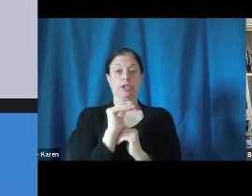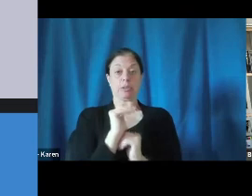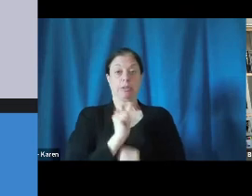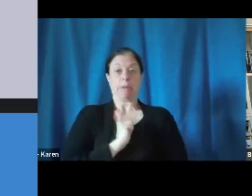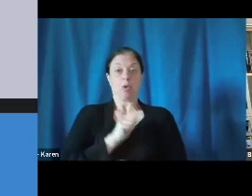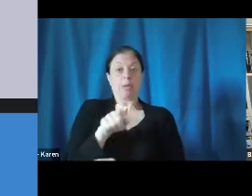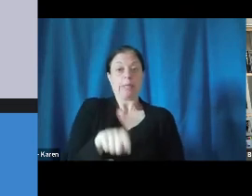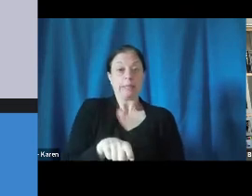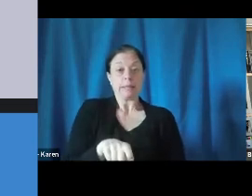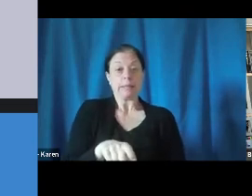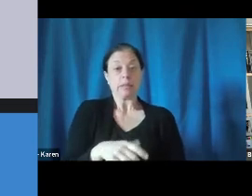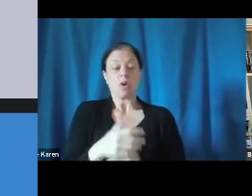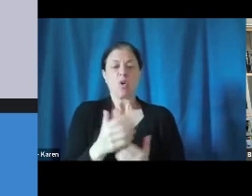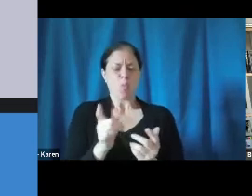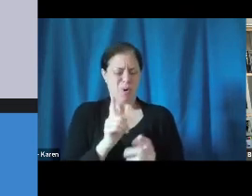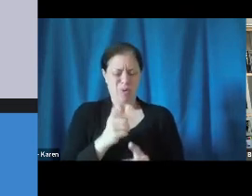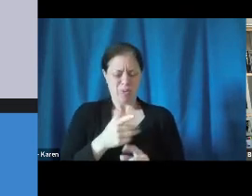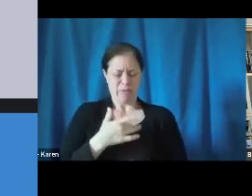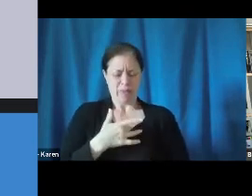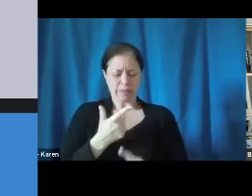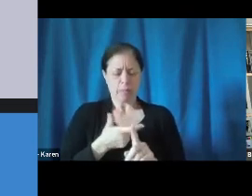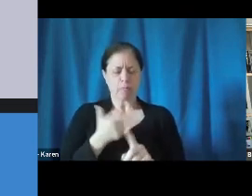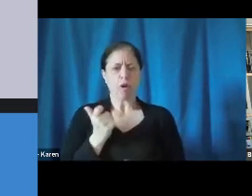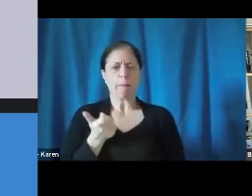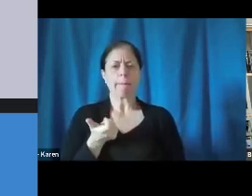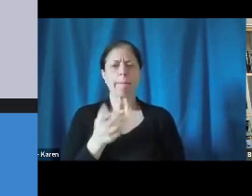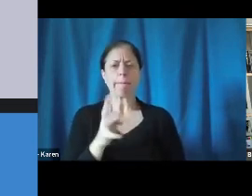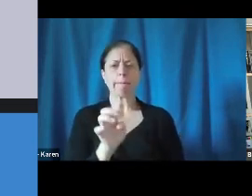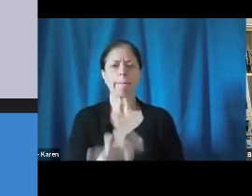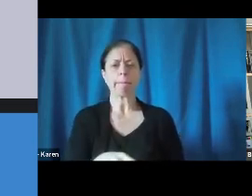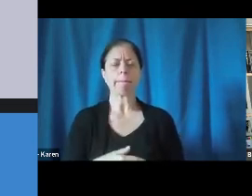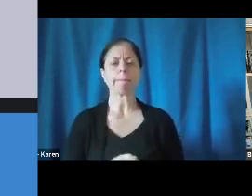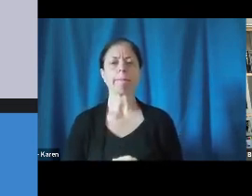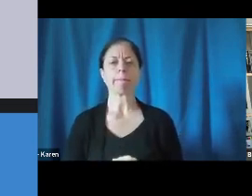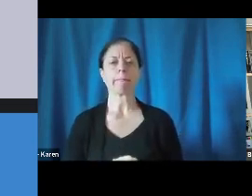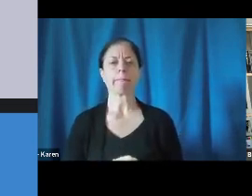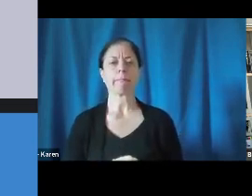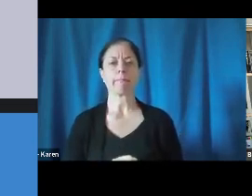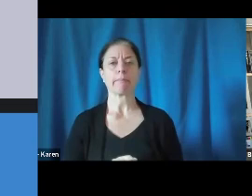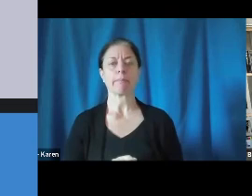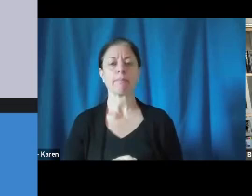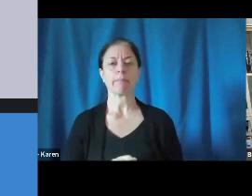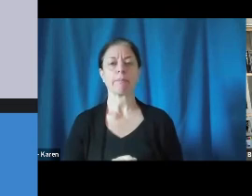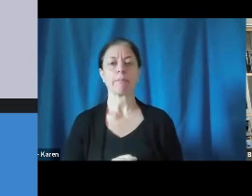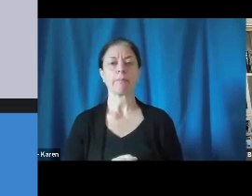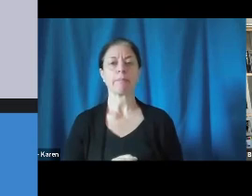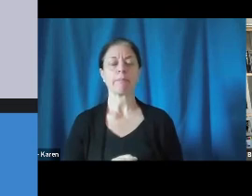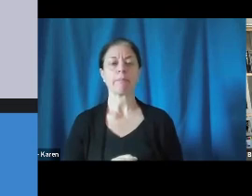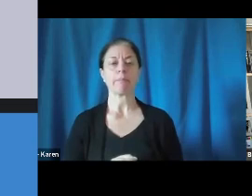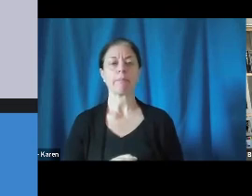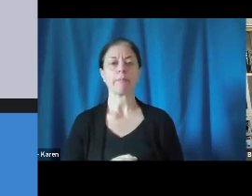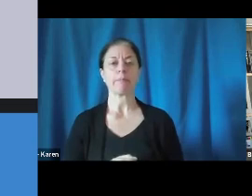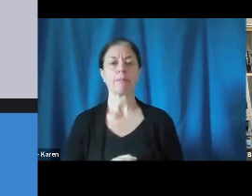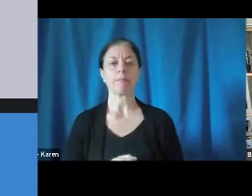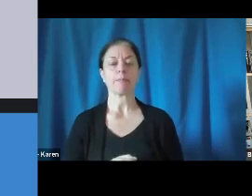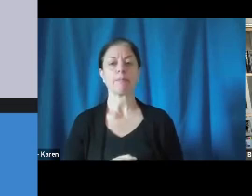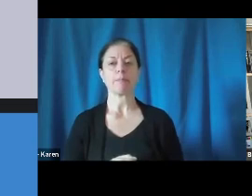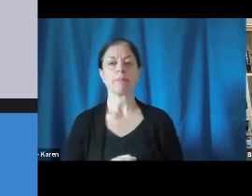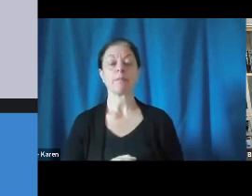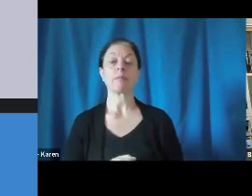And have I ever felt shame, guilt, or frustration around my own limitations or needs? And where do those feelings come